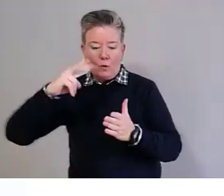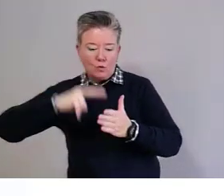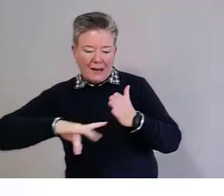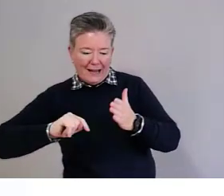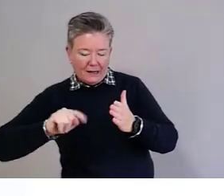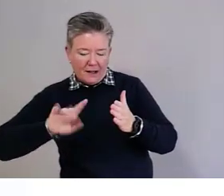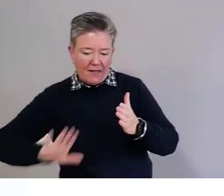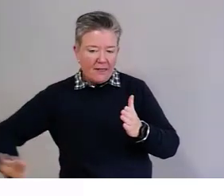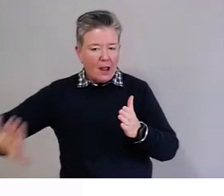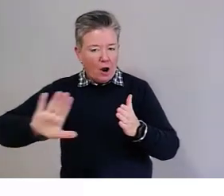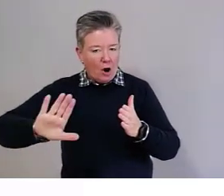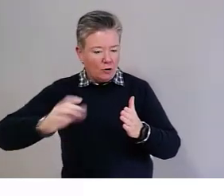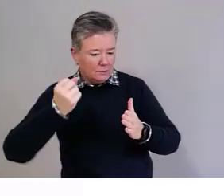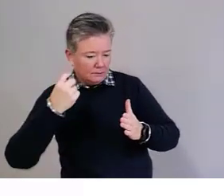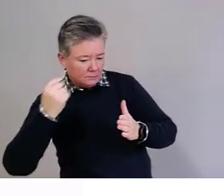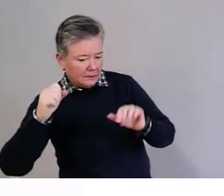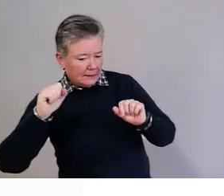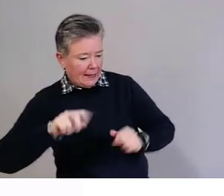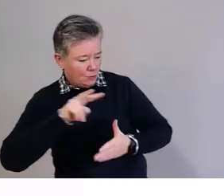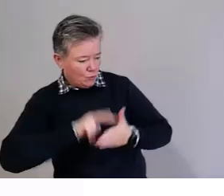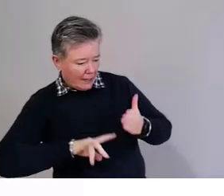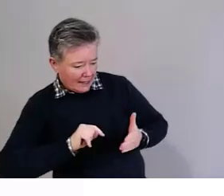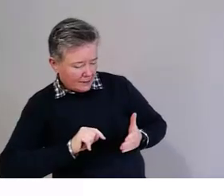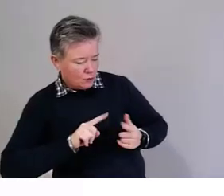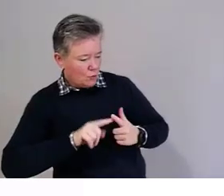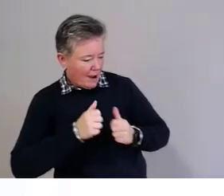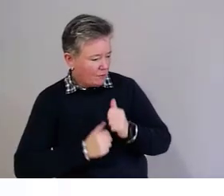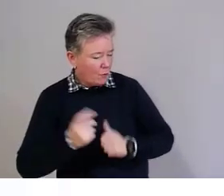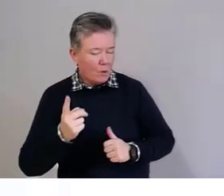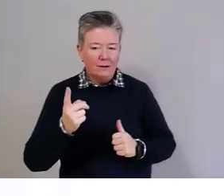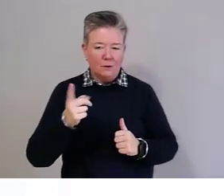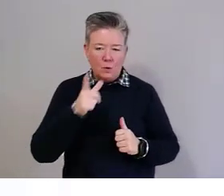and is it readable to everyone at the team,